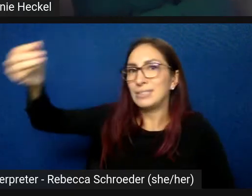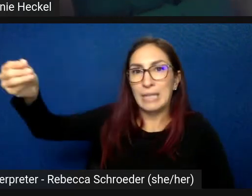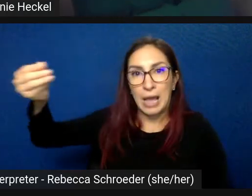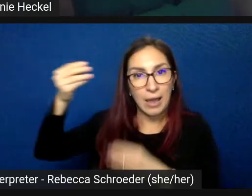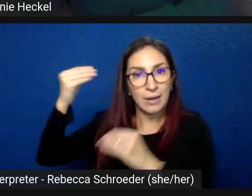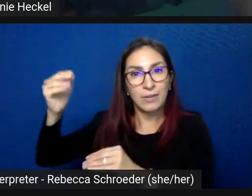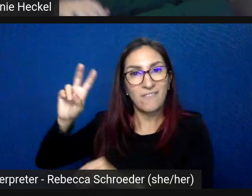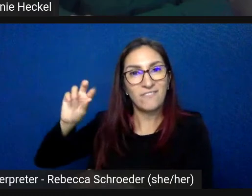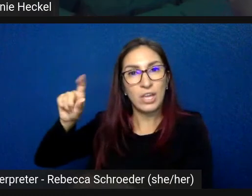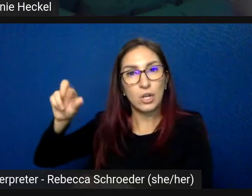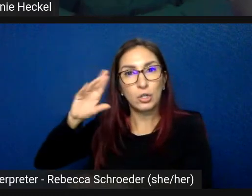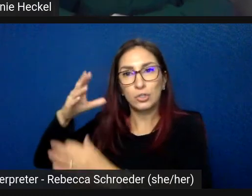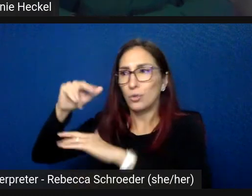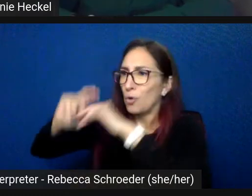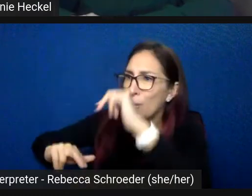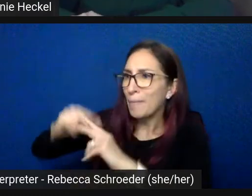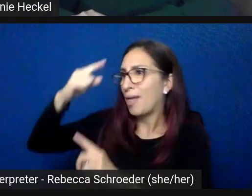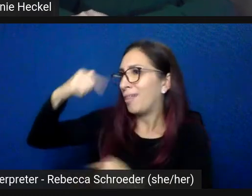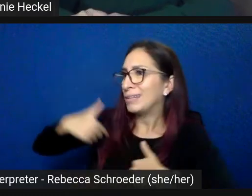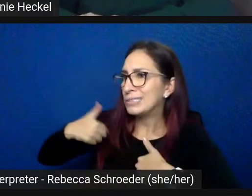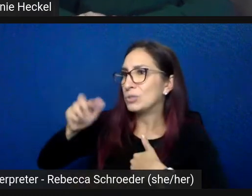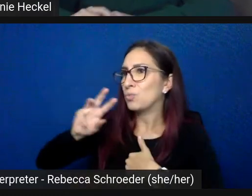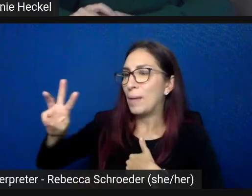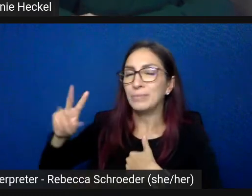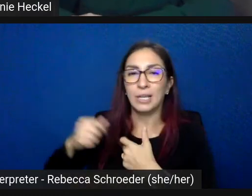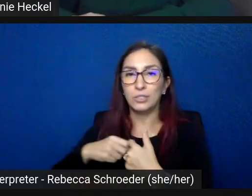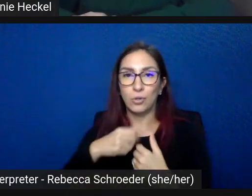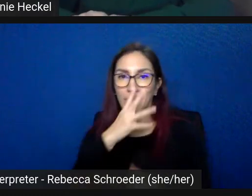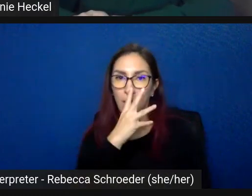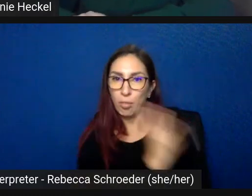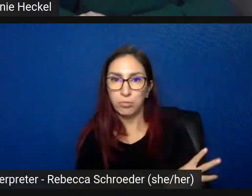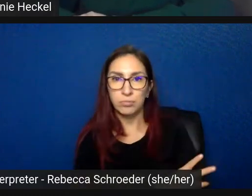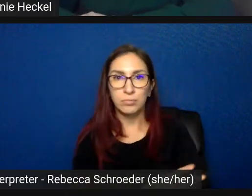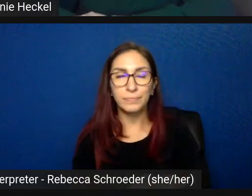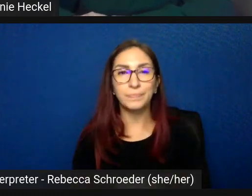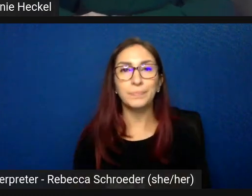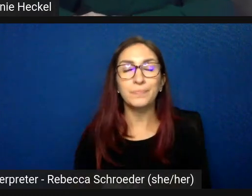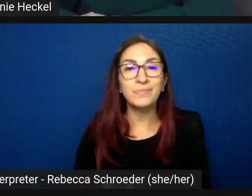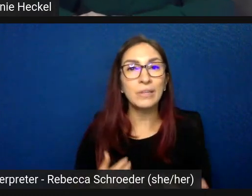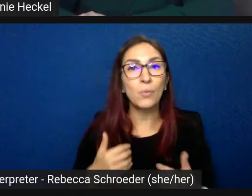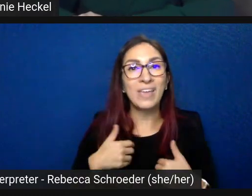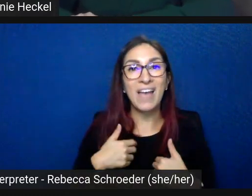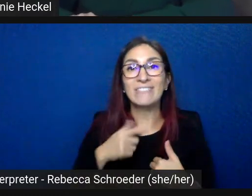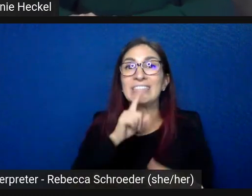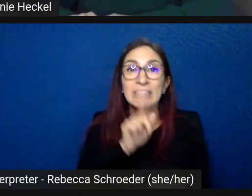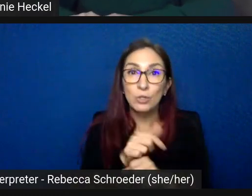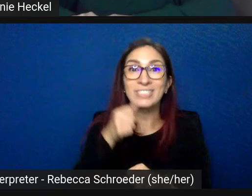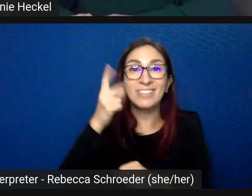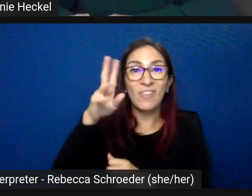because we have literally thousands of websites at the university,